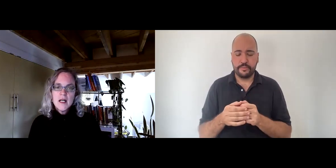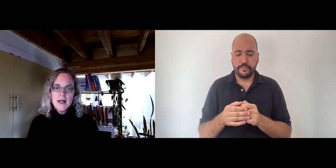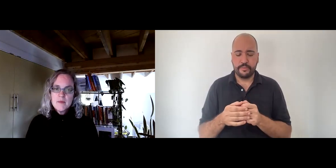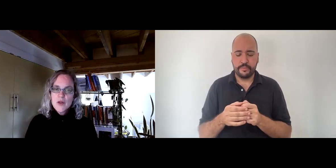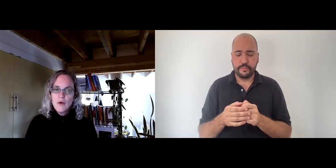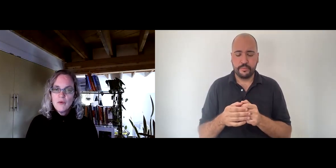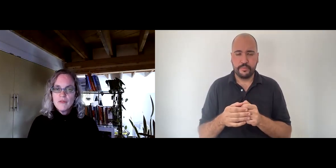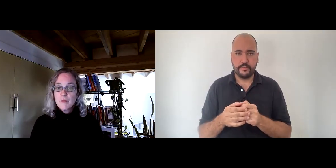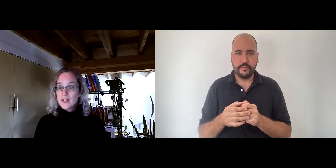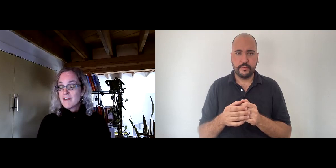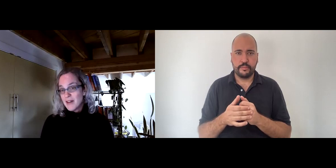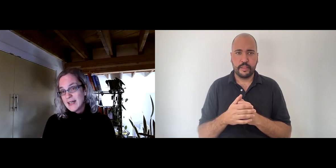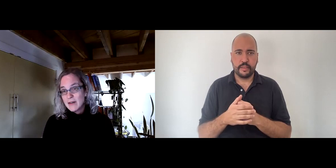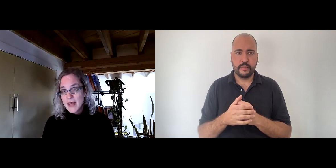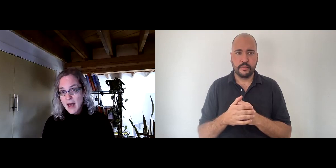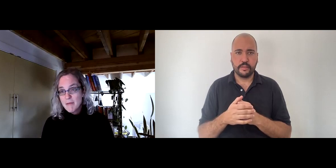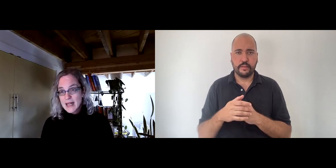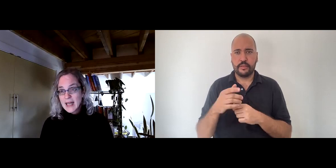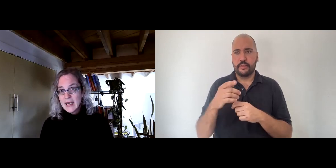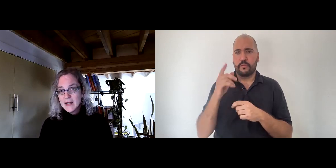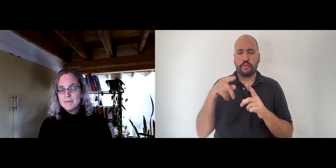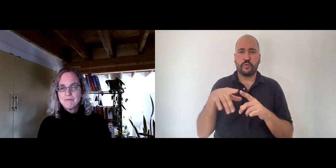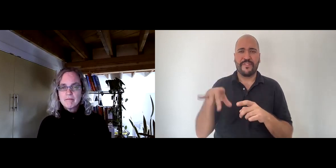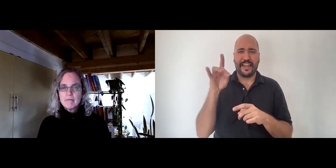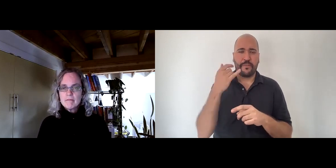So for a person to find out if they have Medicaid.